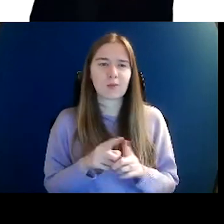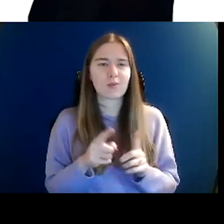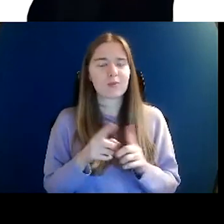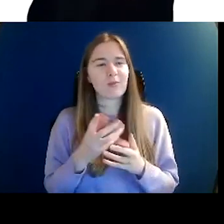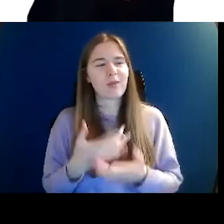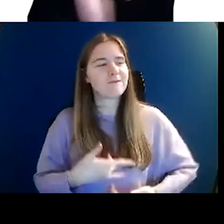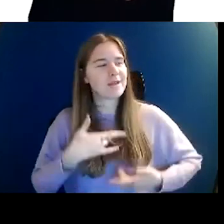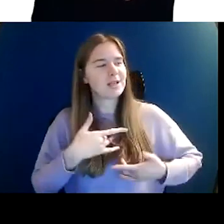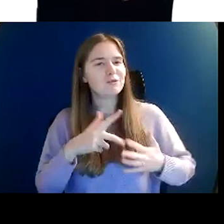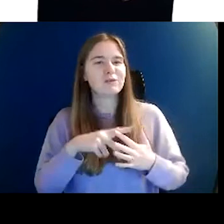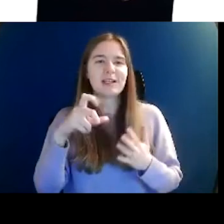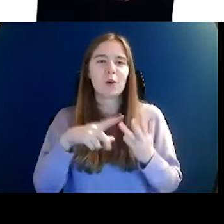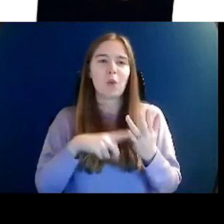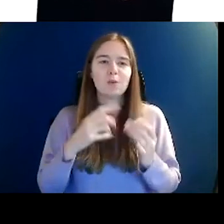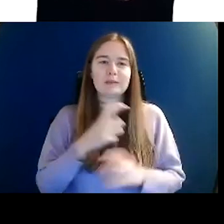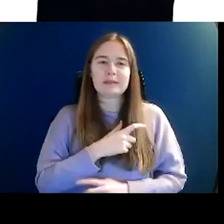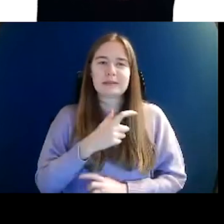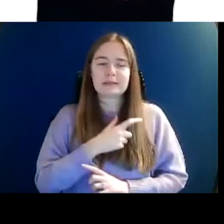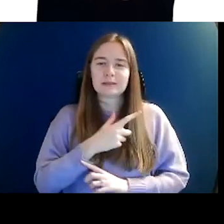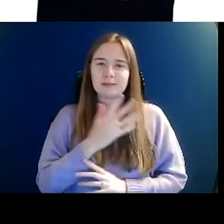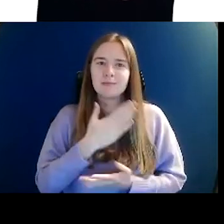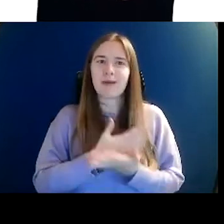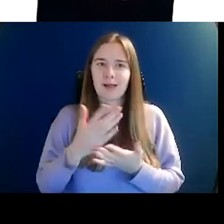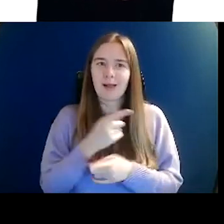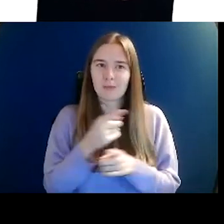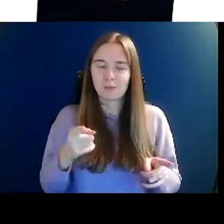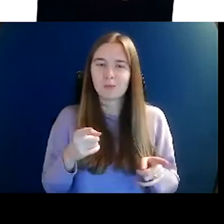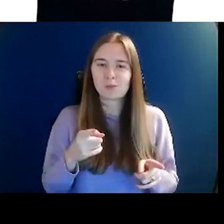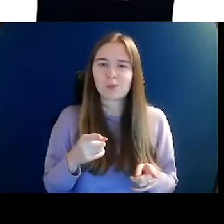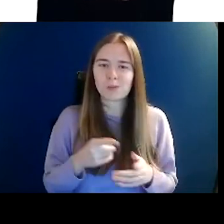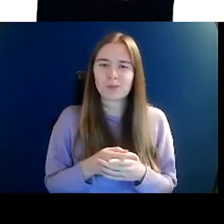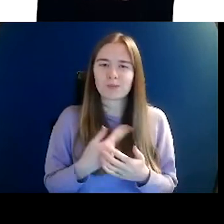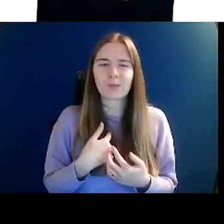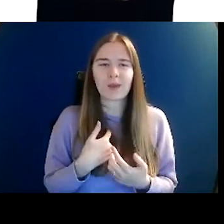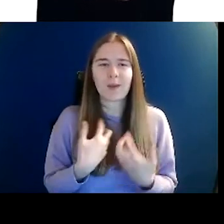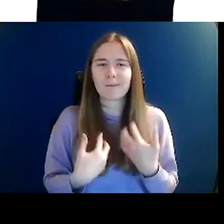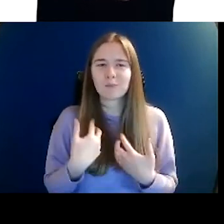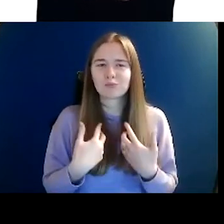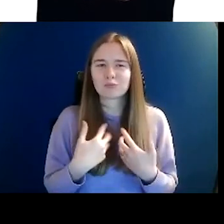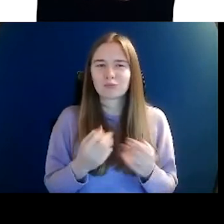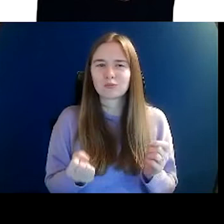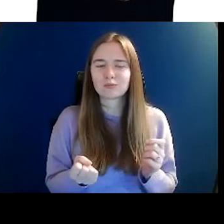kind of came across very clearly. But I'm kind of keen to pose the wish question